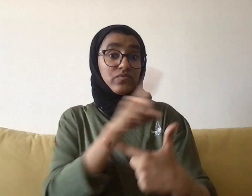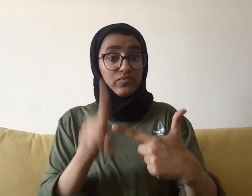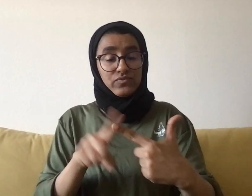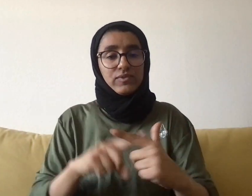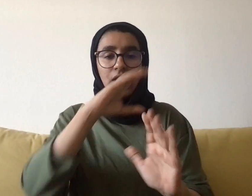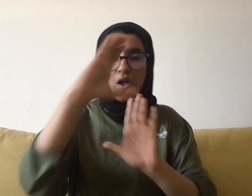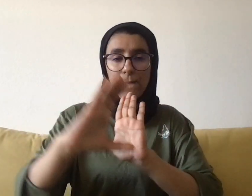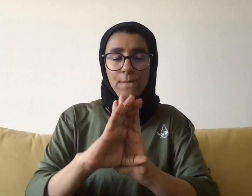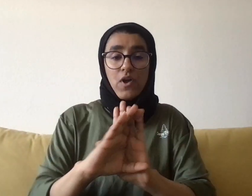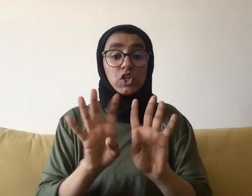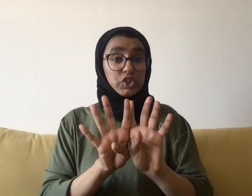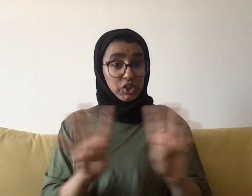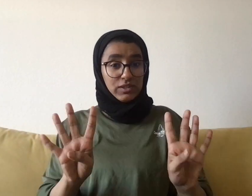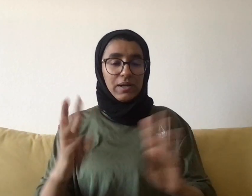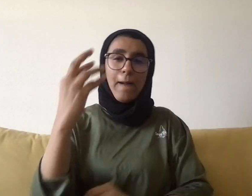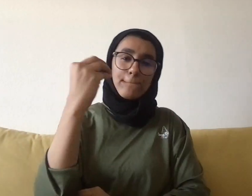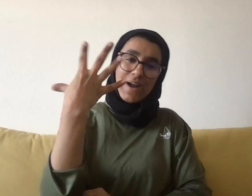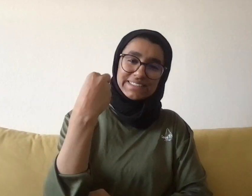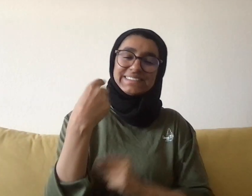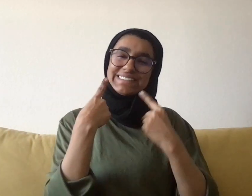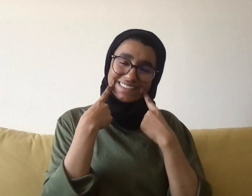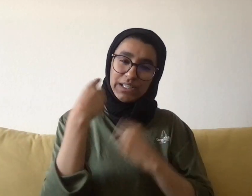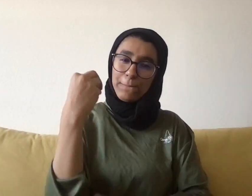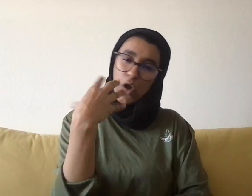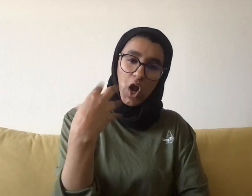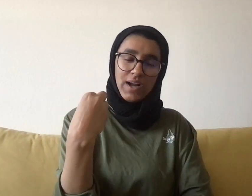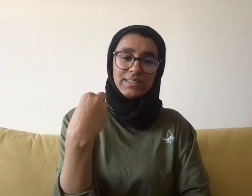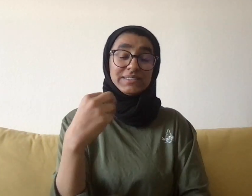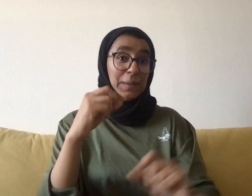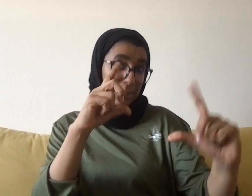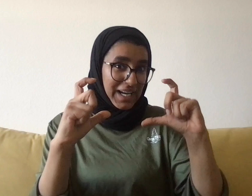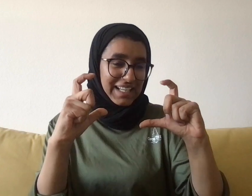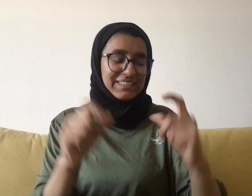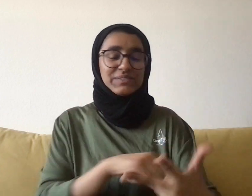The second picture is a group picture with people smiling at the camera